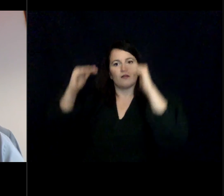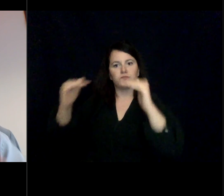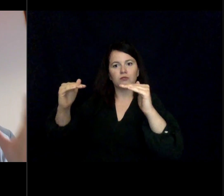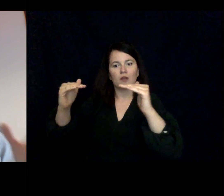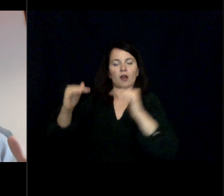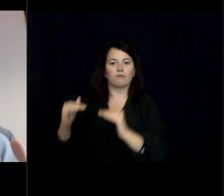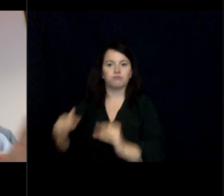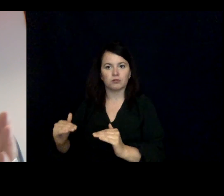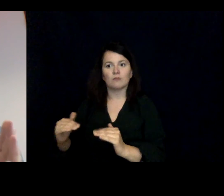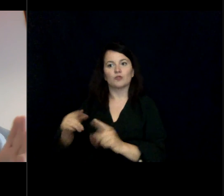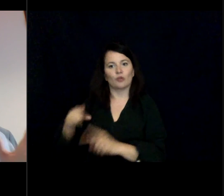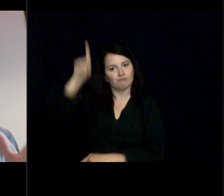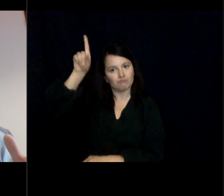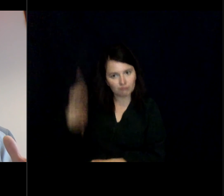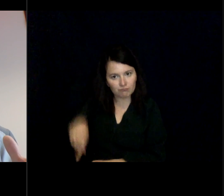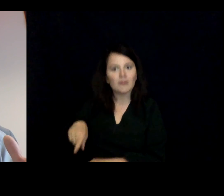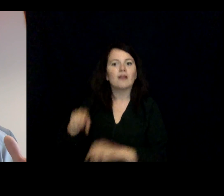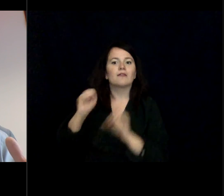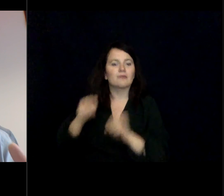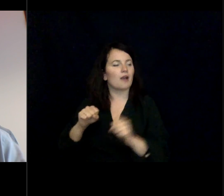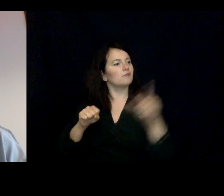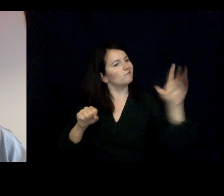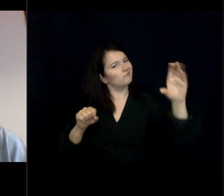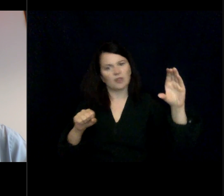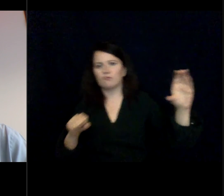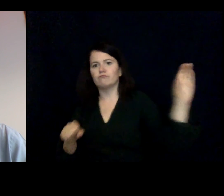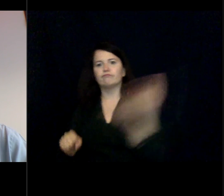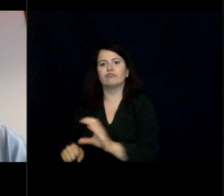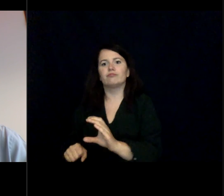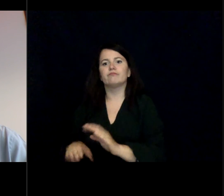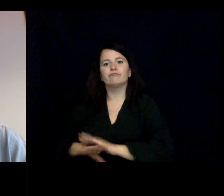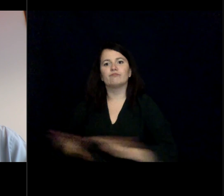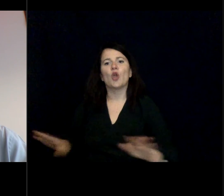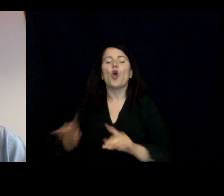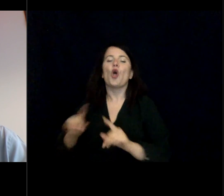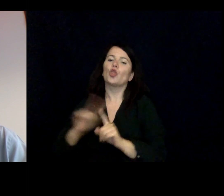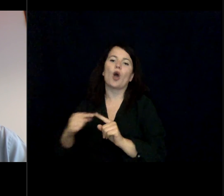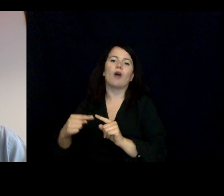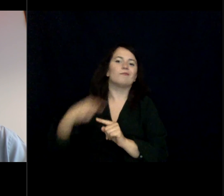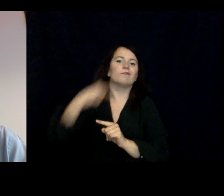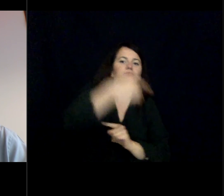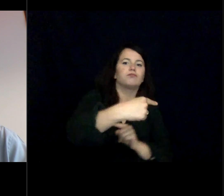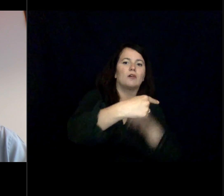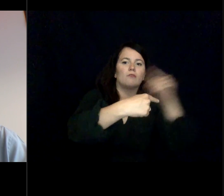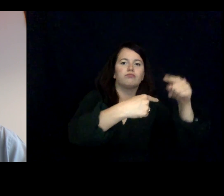Direct to cut out all the red tape, bureaucratic processes.